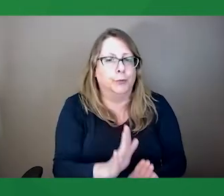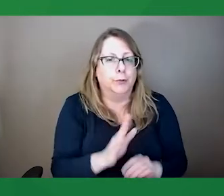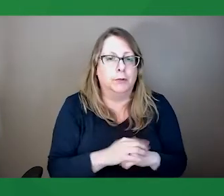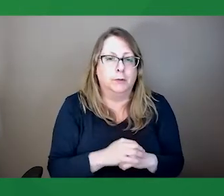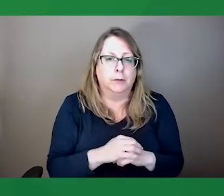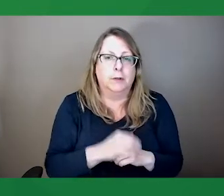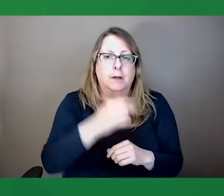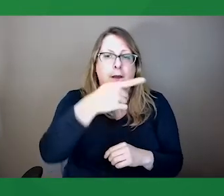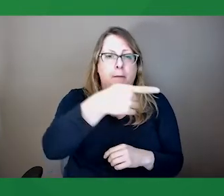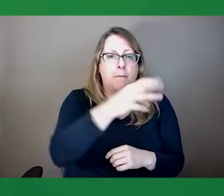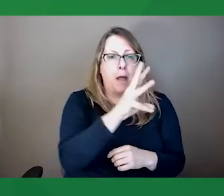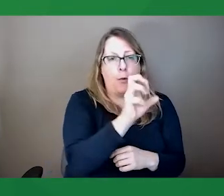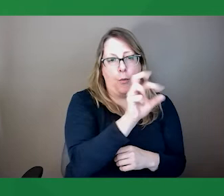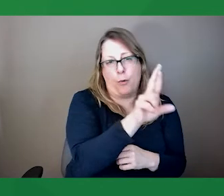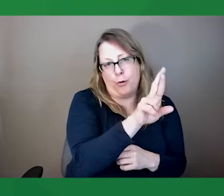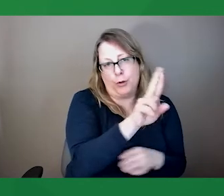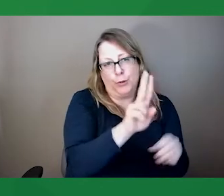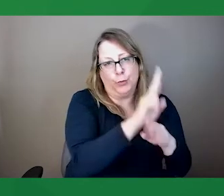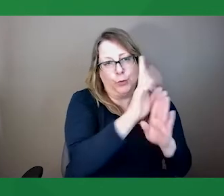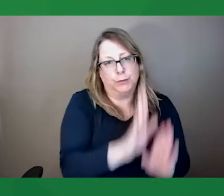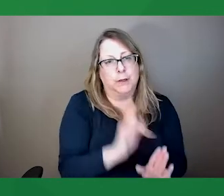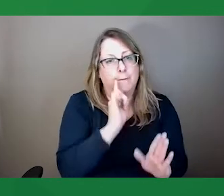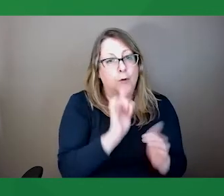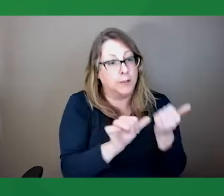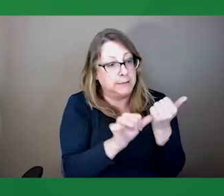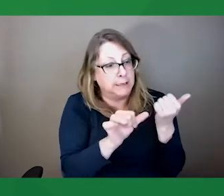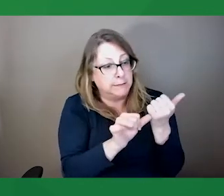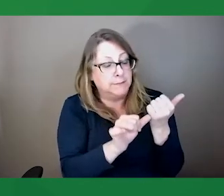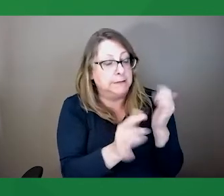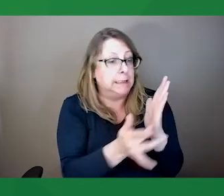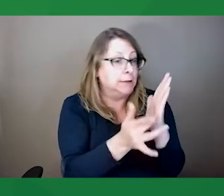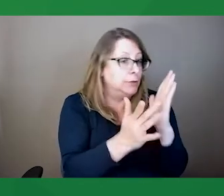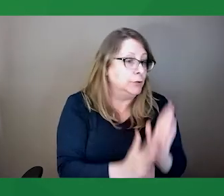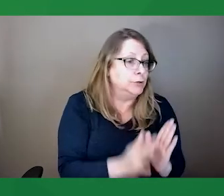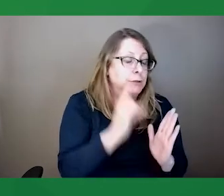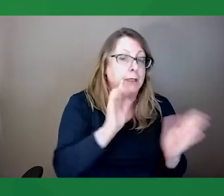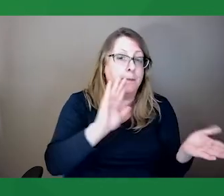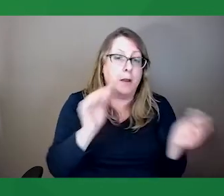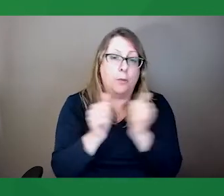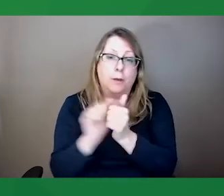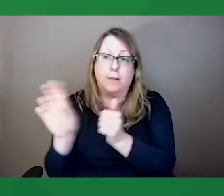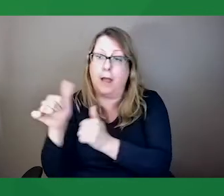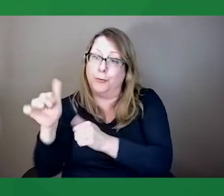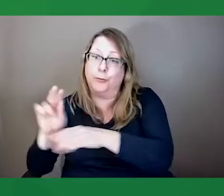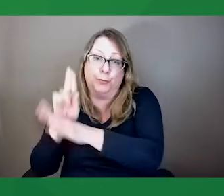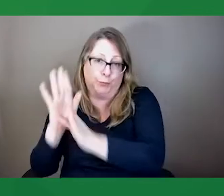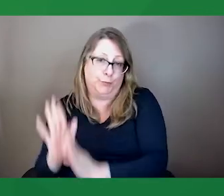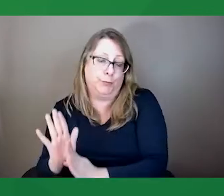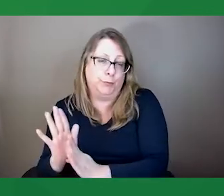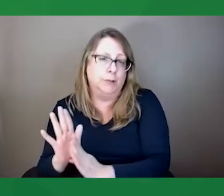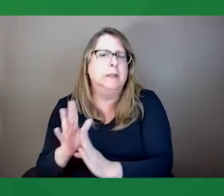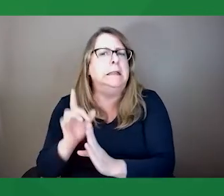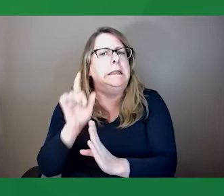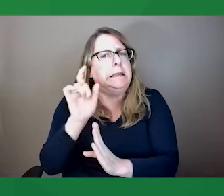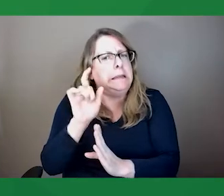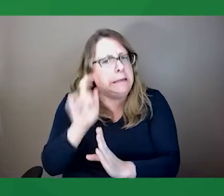a power user for assistive technology, screen reader with a regular user. So again you want some people to have some experience.